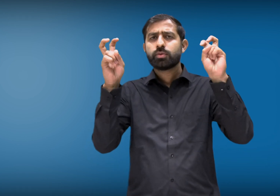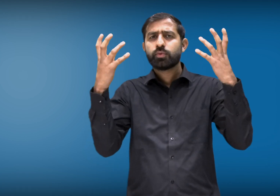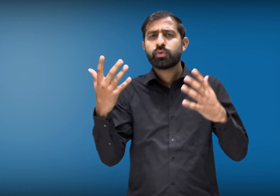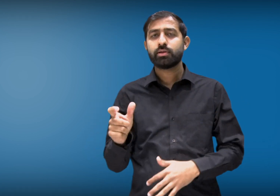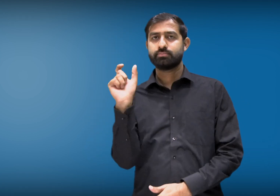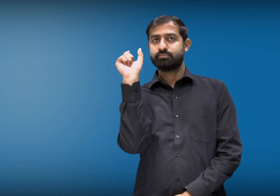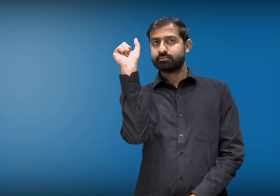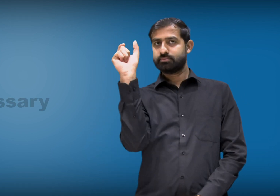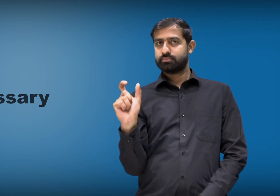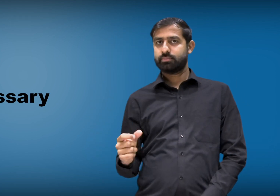Glossary